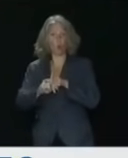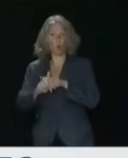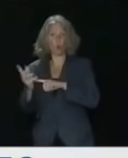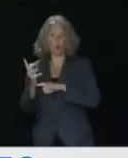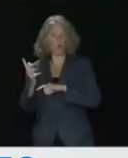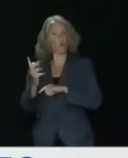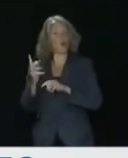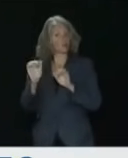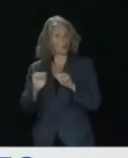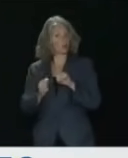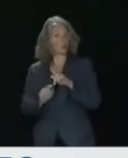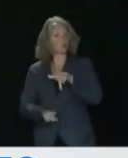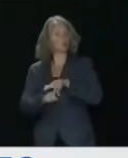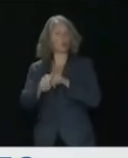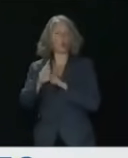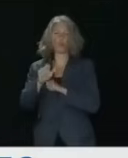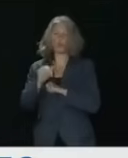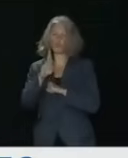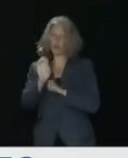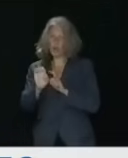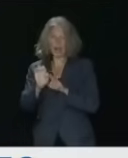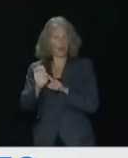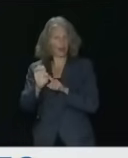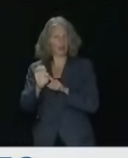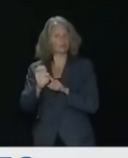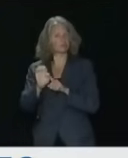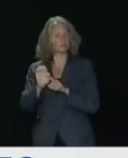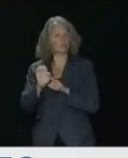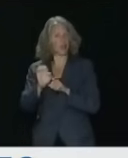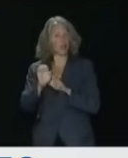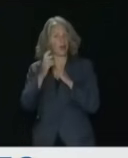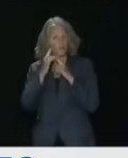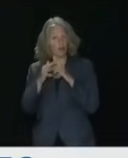RECOMMENDATION IS THE SAFETY